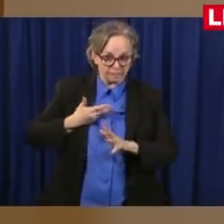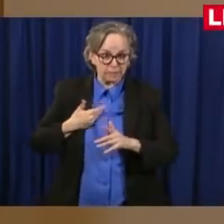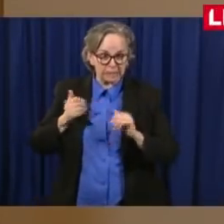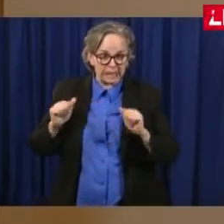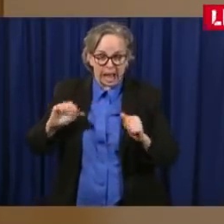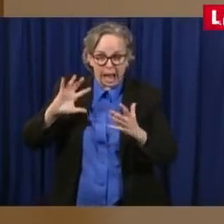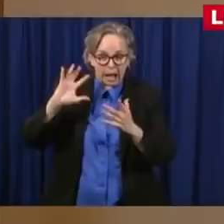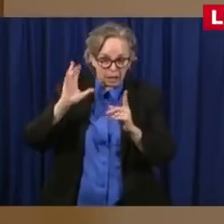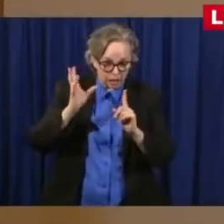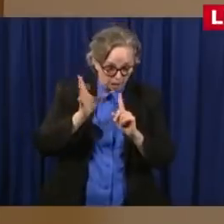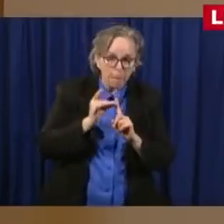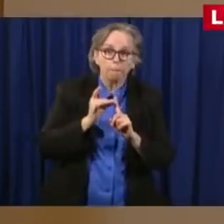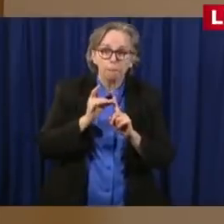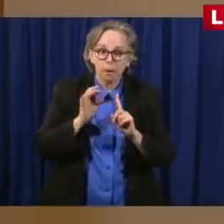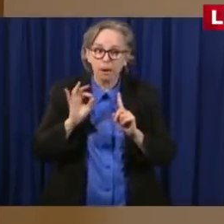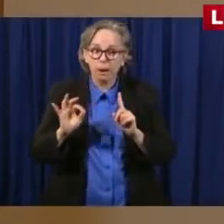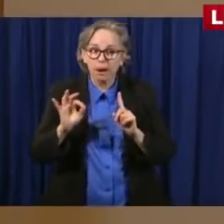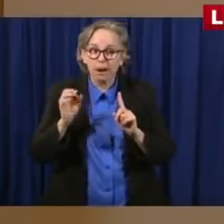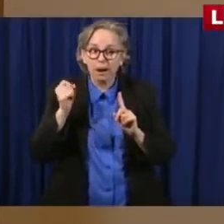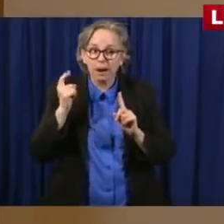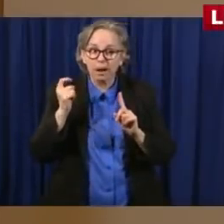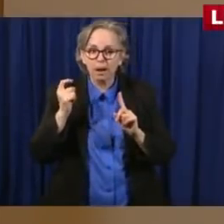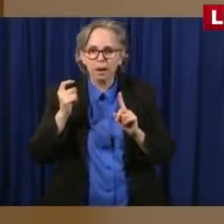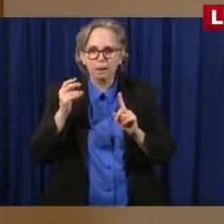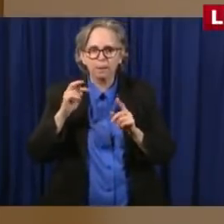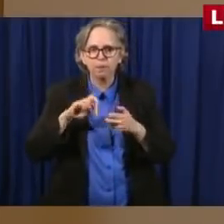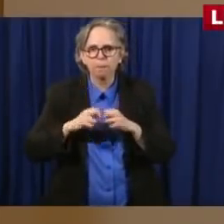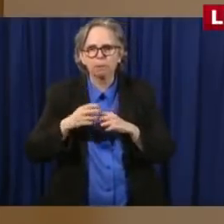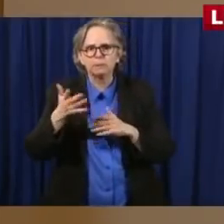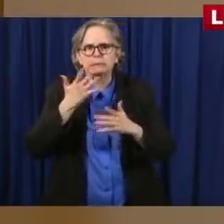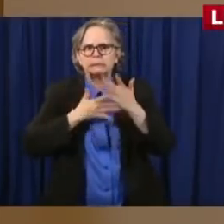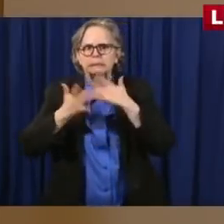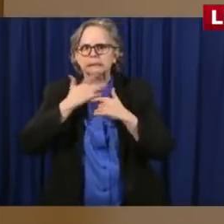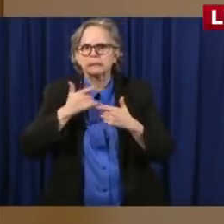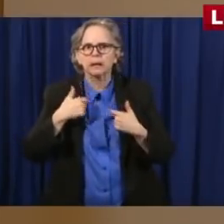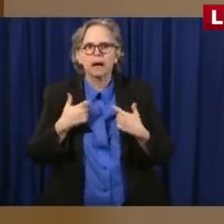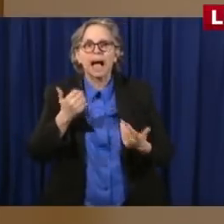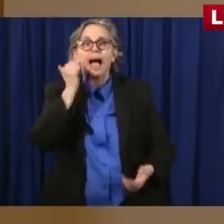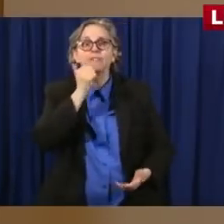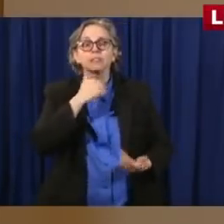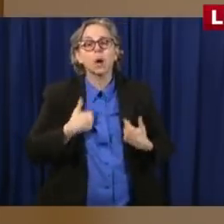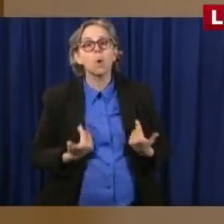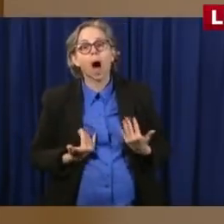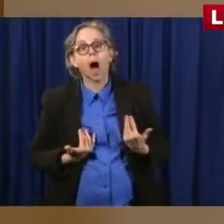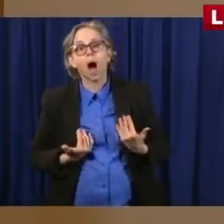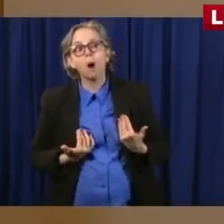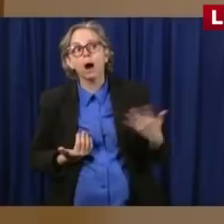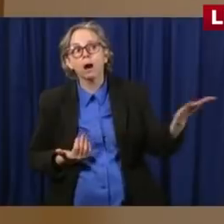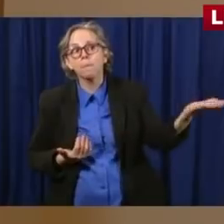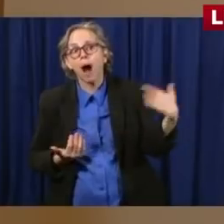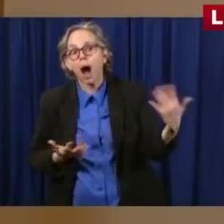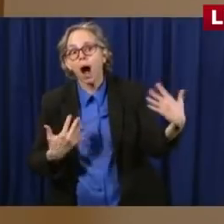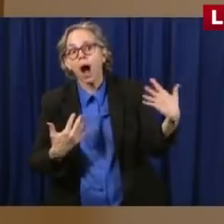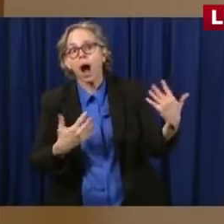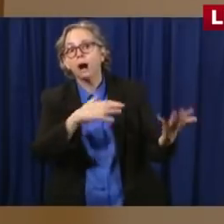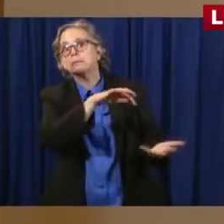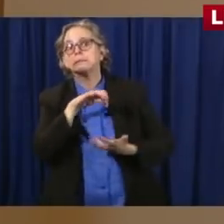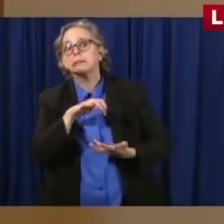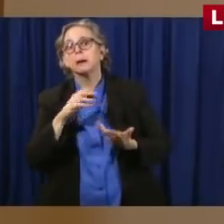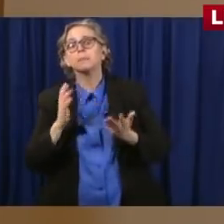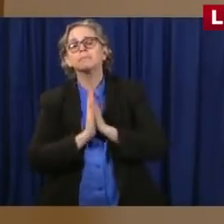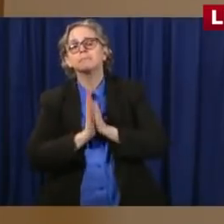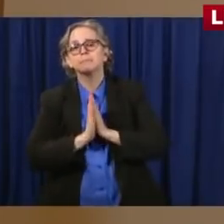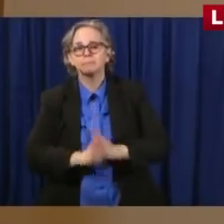THE PCR TESTING WILL ALLOW US TO KNOW YOU HAVE THE DISEASE AND IT IS IN SHORTAGE.